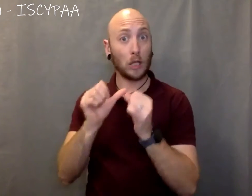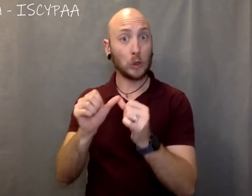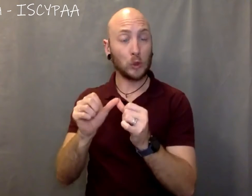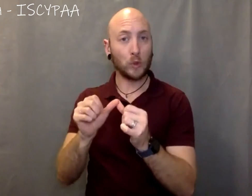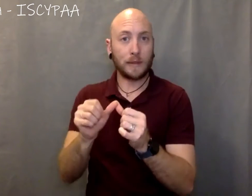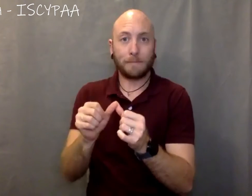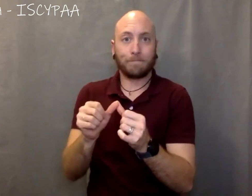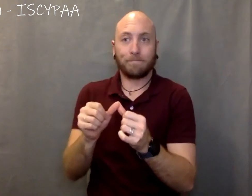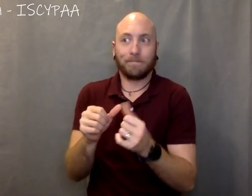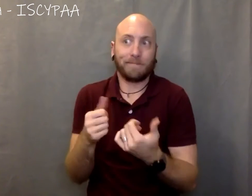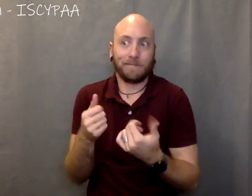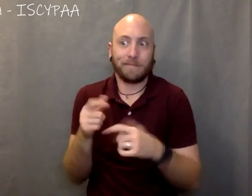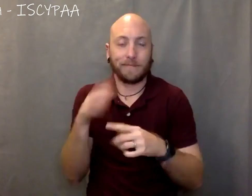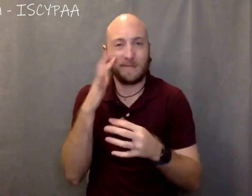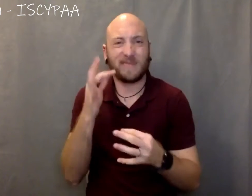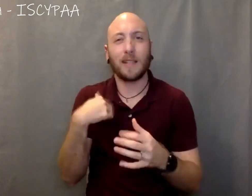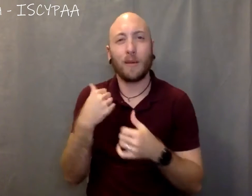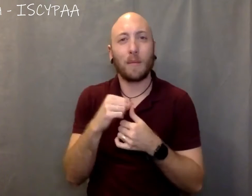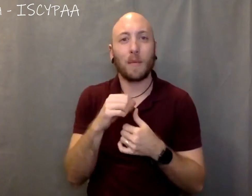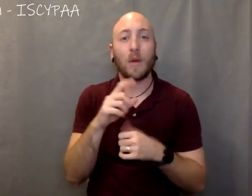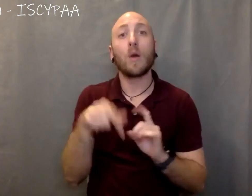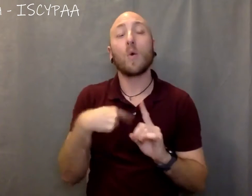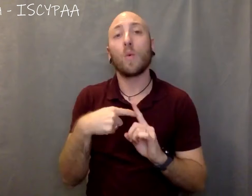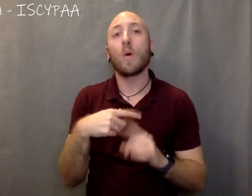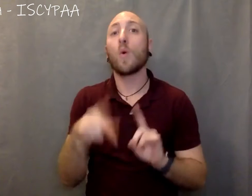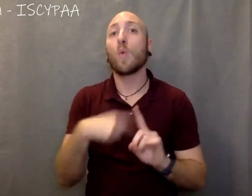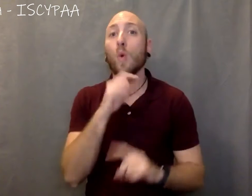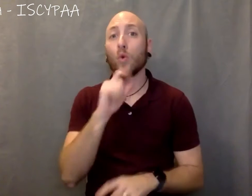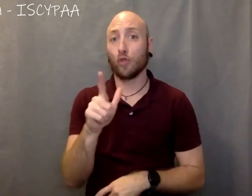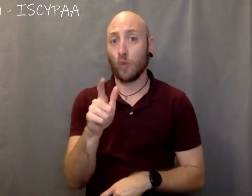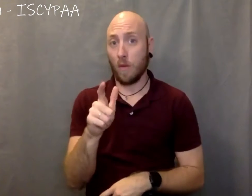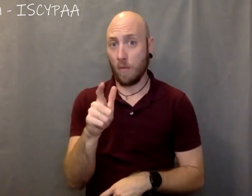part of my story is that like I was 21 when I had my son. And for 11 years, he wasn't